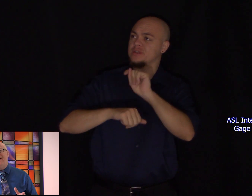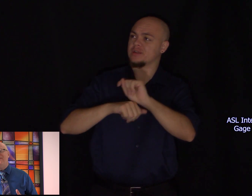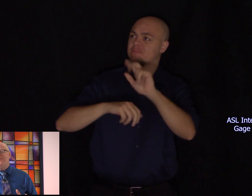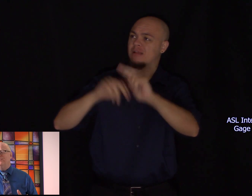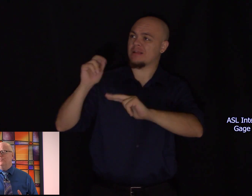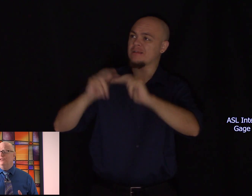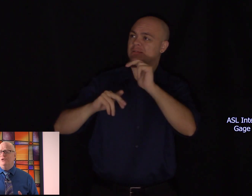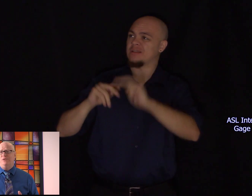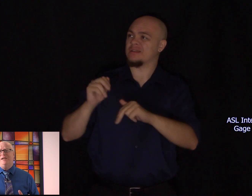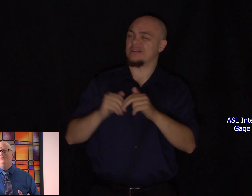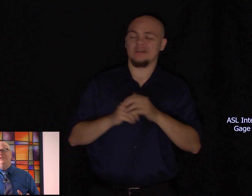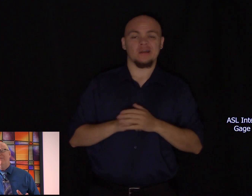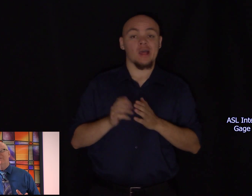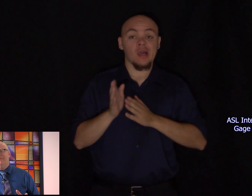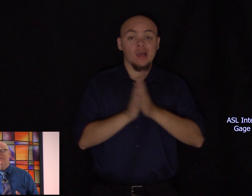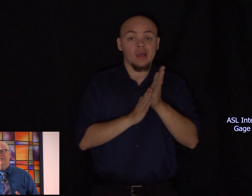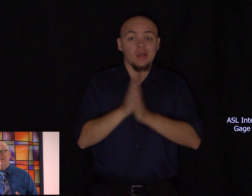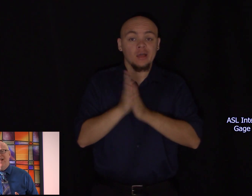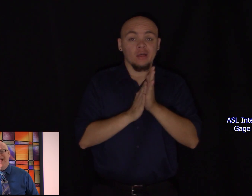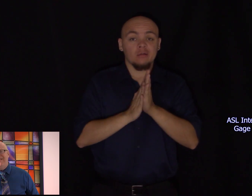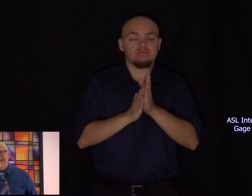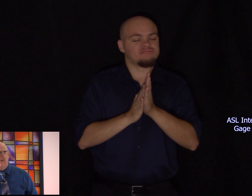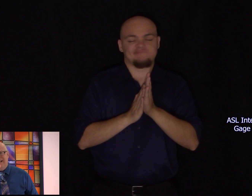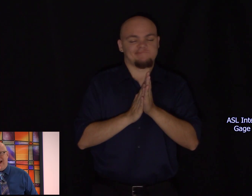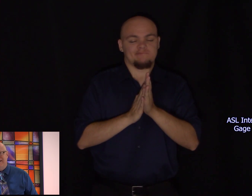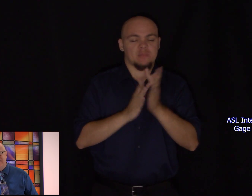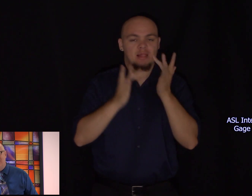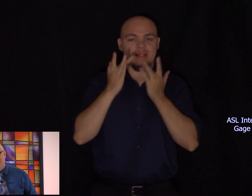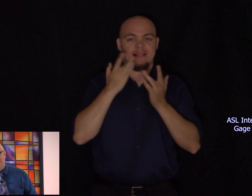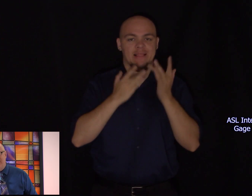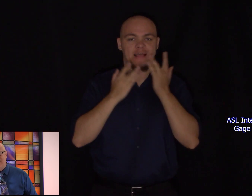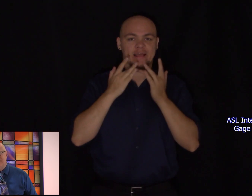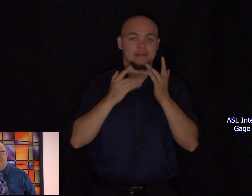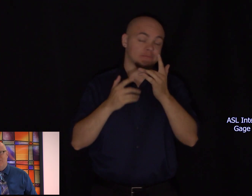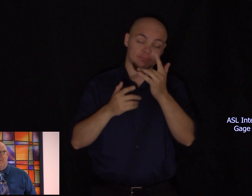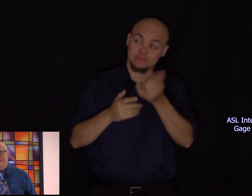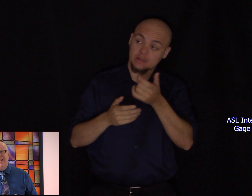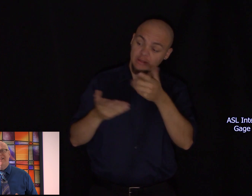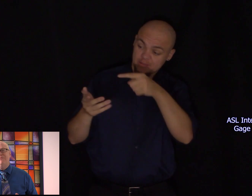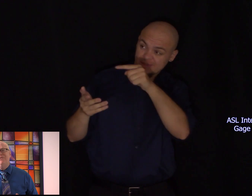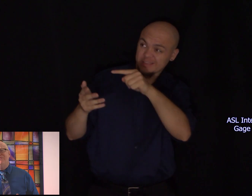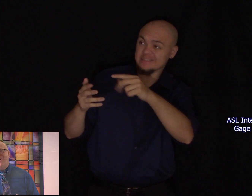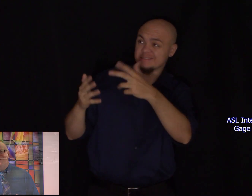at this new temple they were building and they lacked enthusiasm for it they were no longer